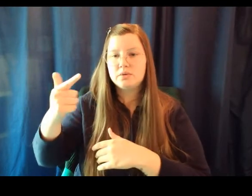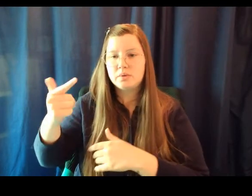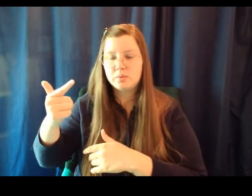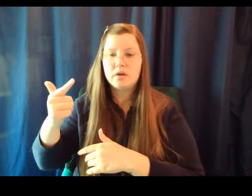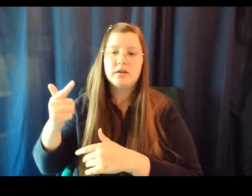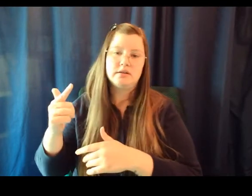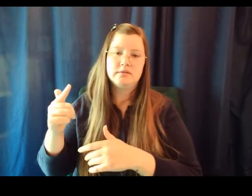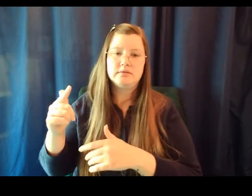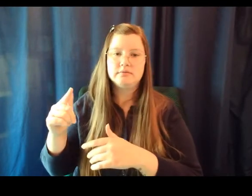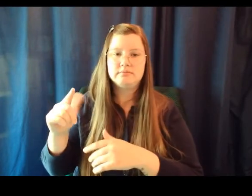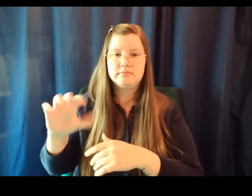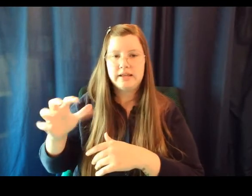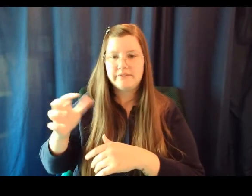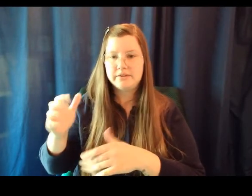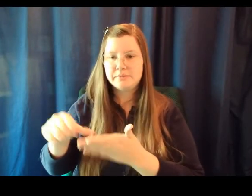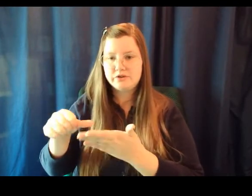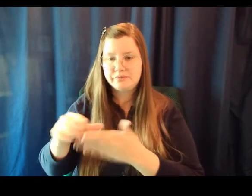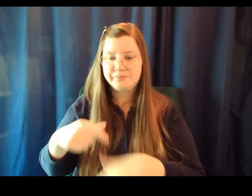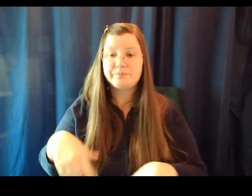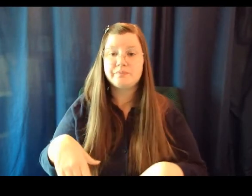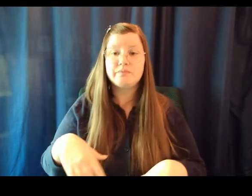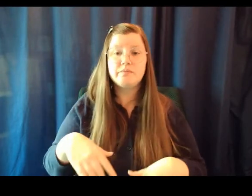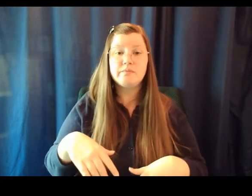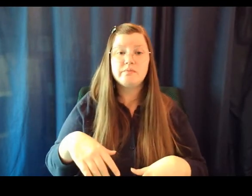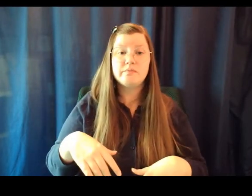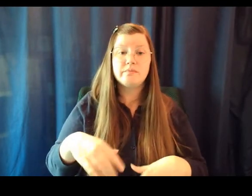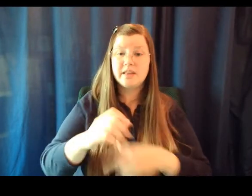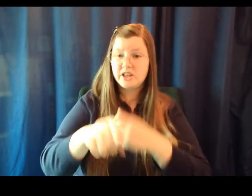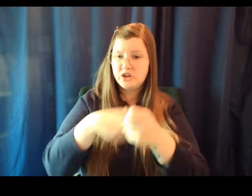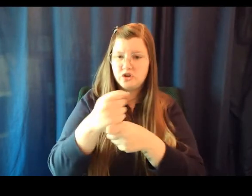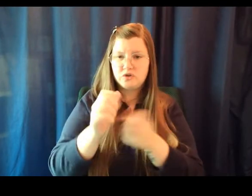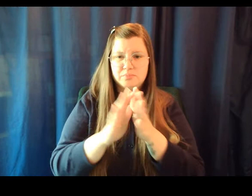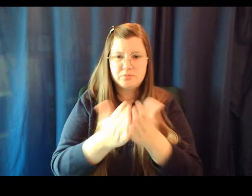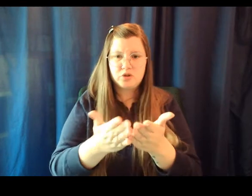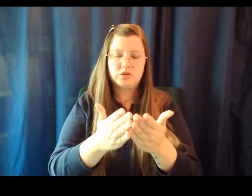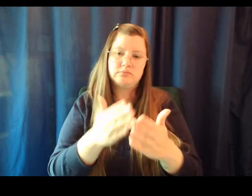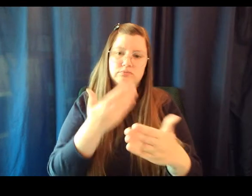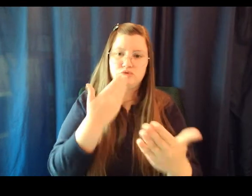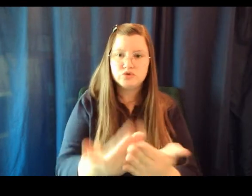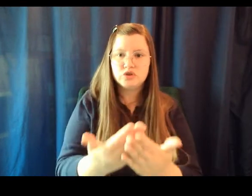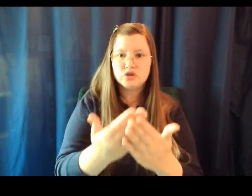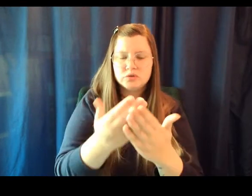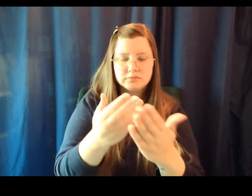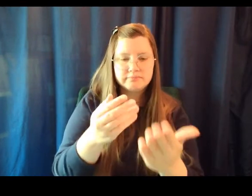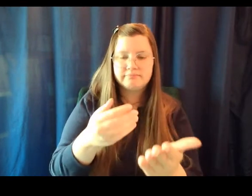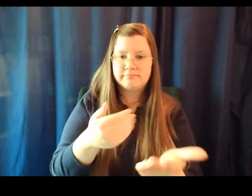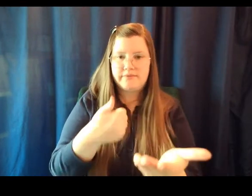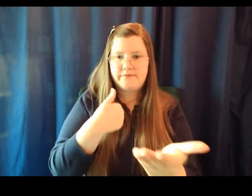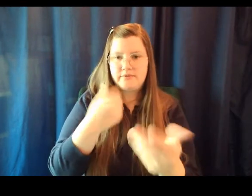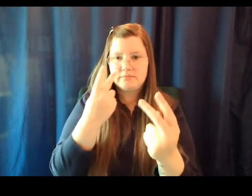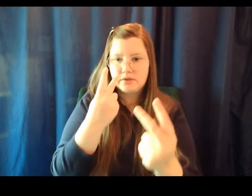A yearbook is a wonderful memento that you'll look back at for many years to come. Order yours today!